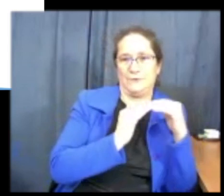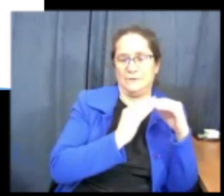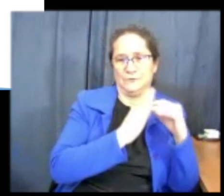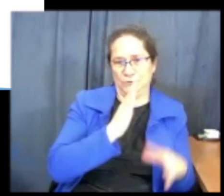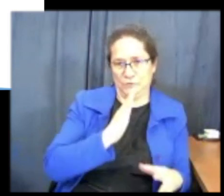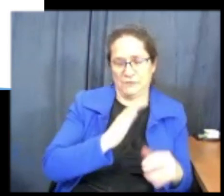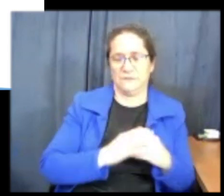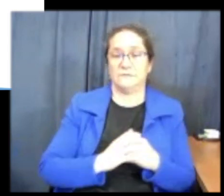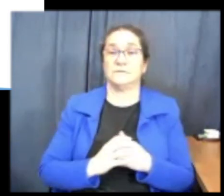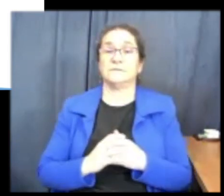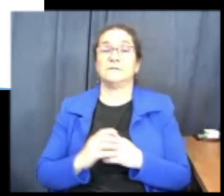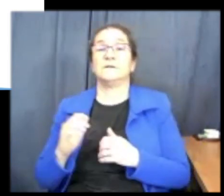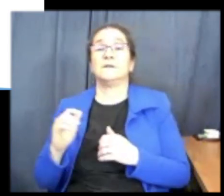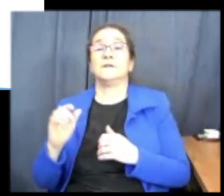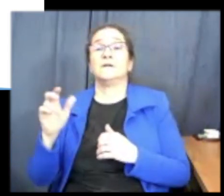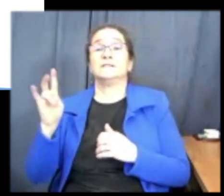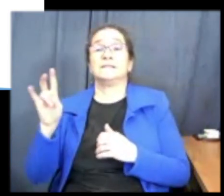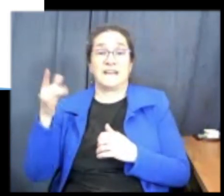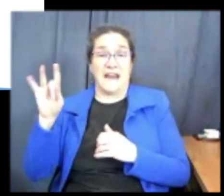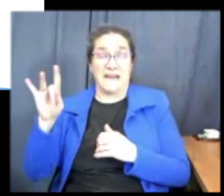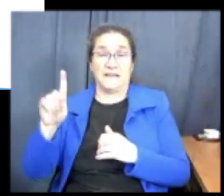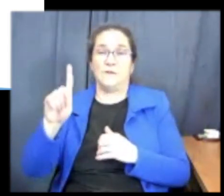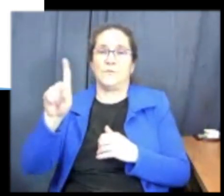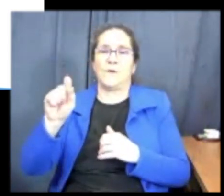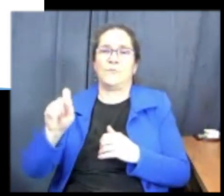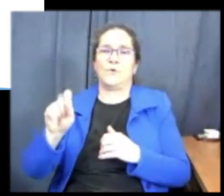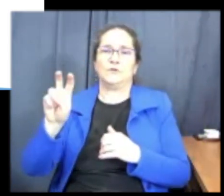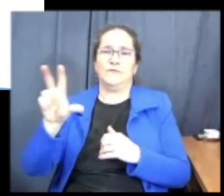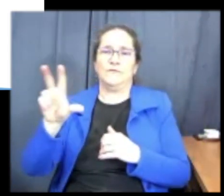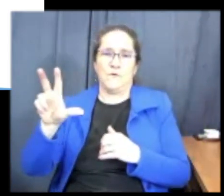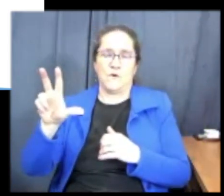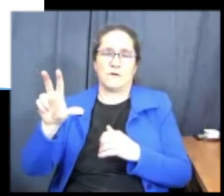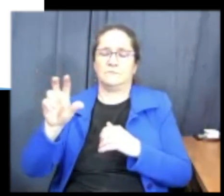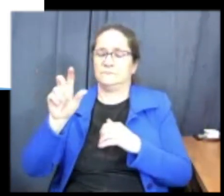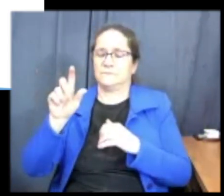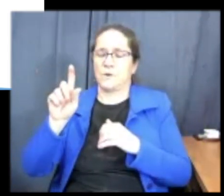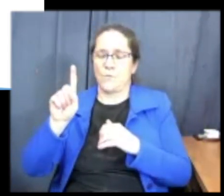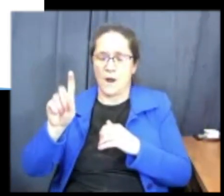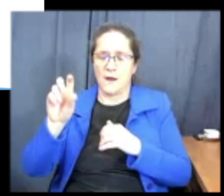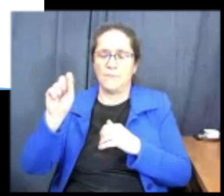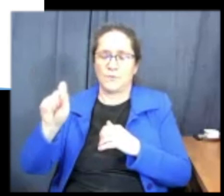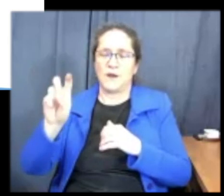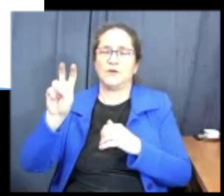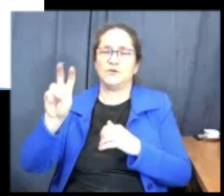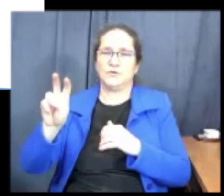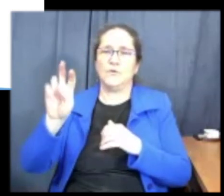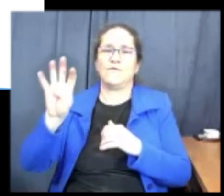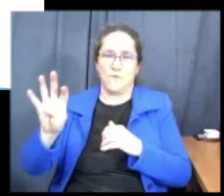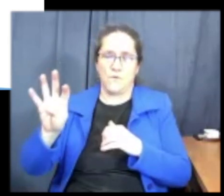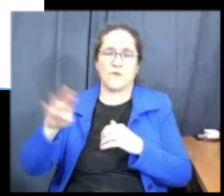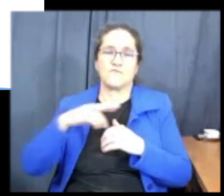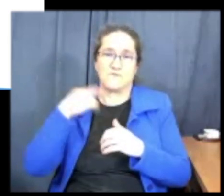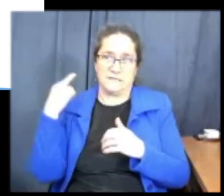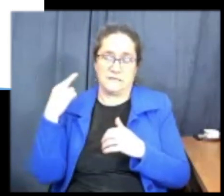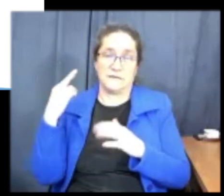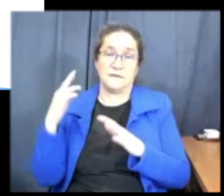have a risk ratio of 1.24. And it increased in 2018-2019 to a risk ratio of 3.26